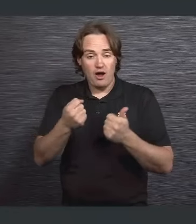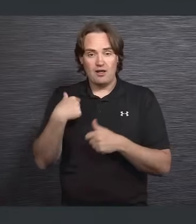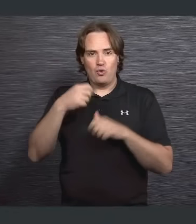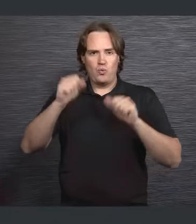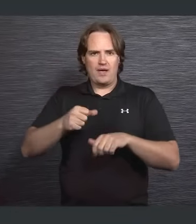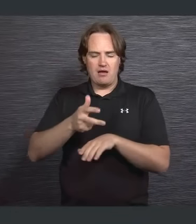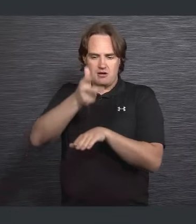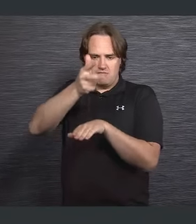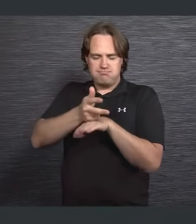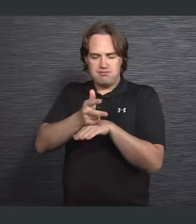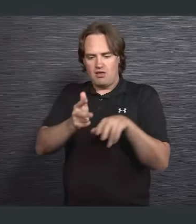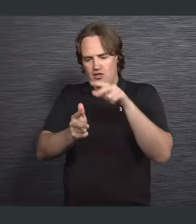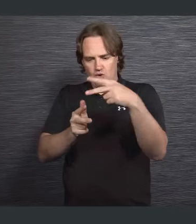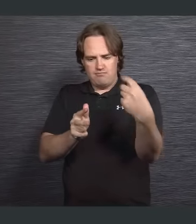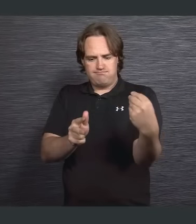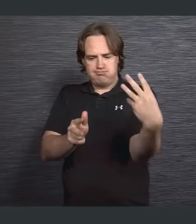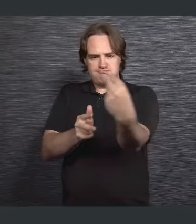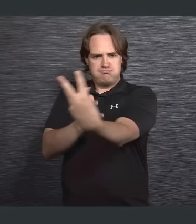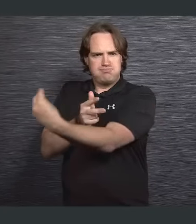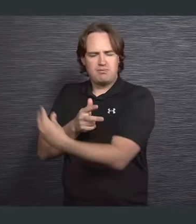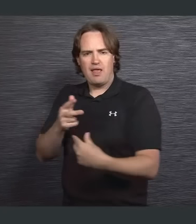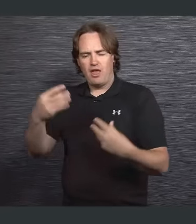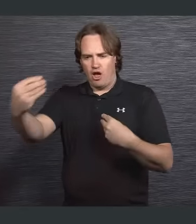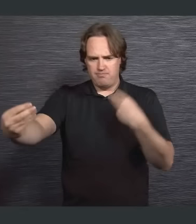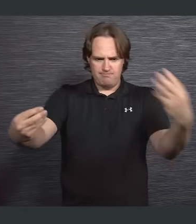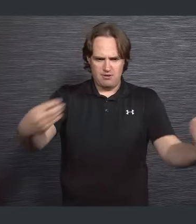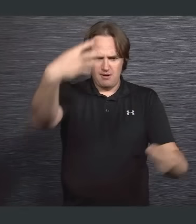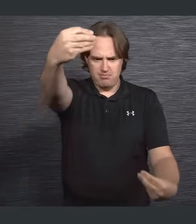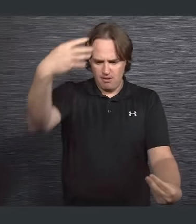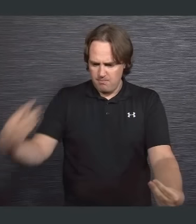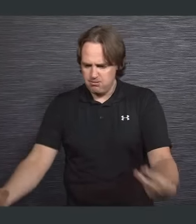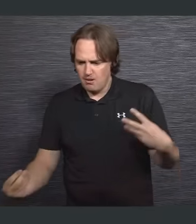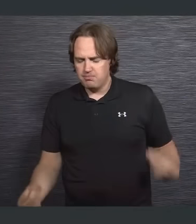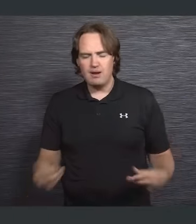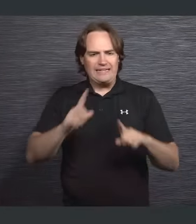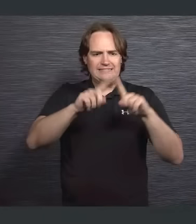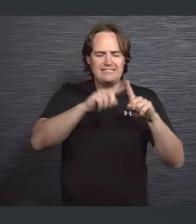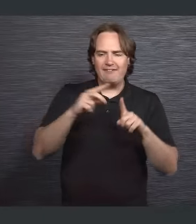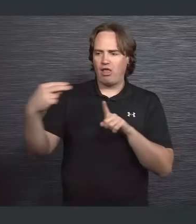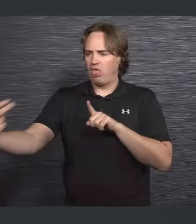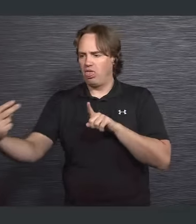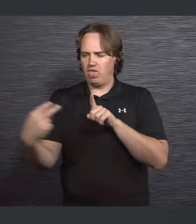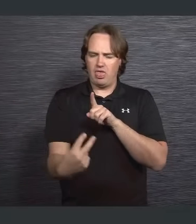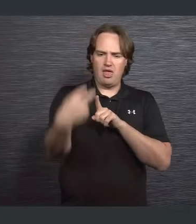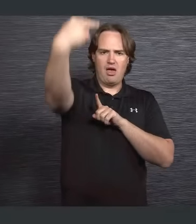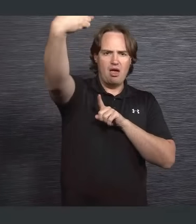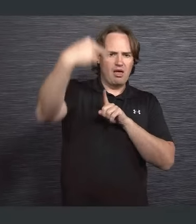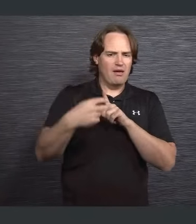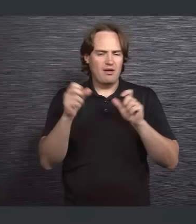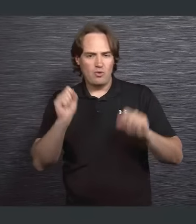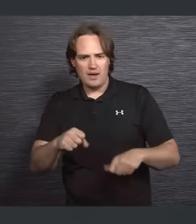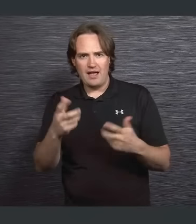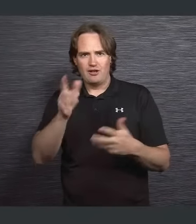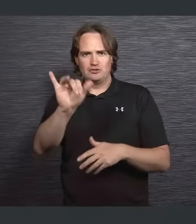because they're so light in places that we could actually simulate the "Gran Turismo" angles. Like, the famous grille angle when you're racing.